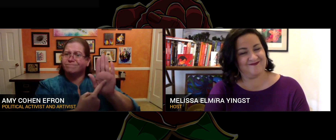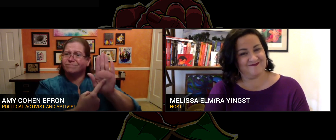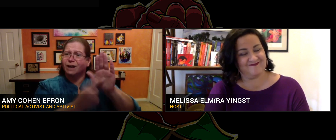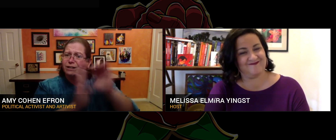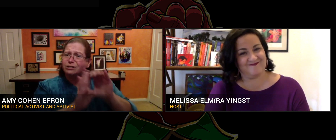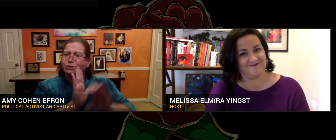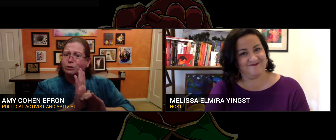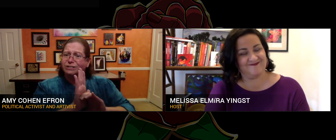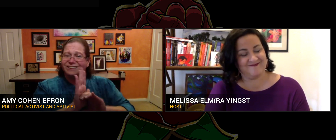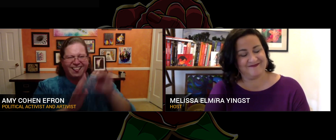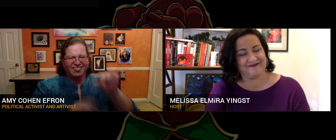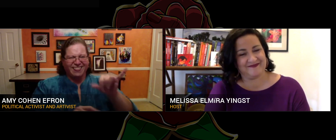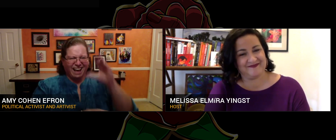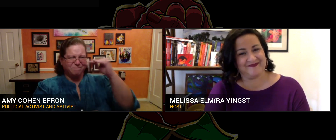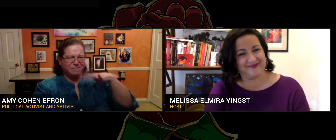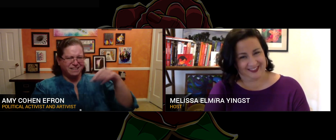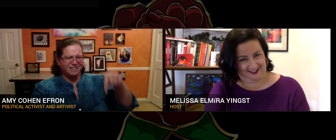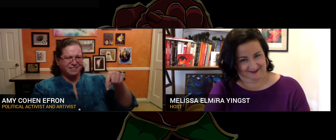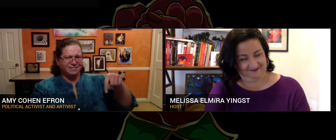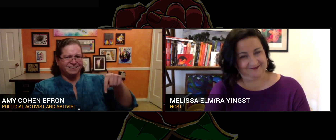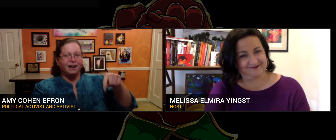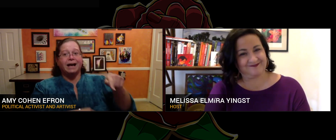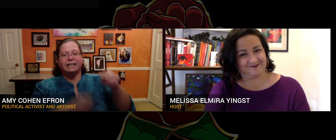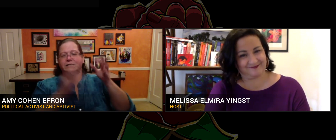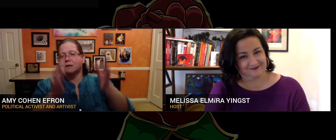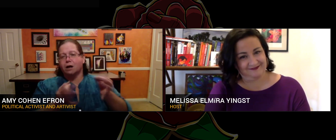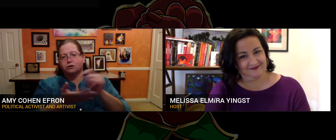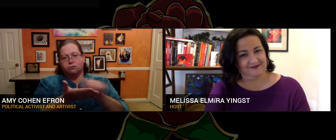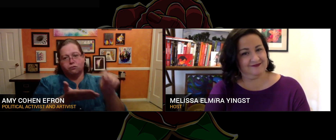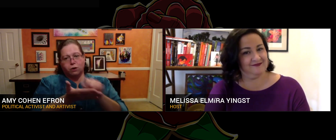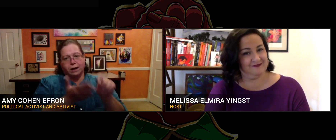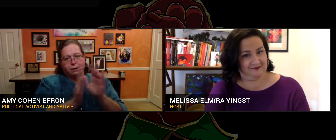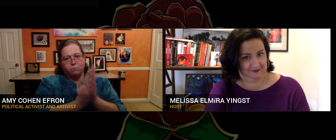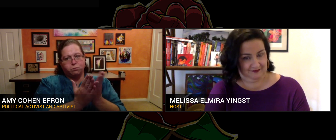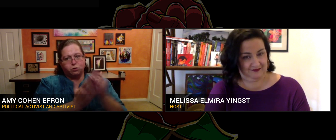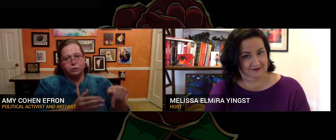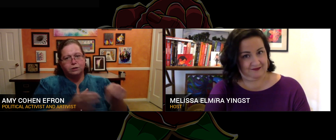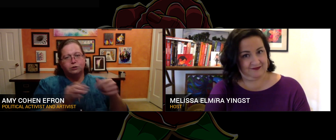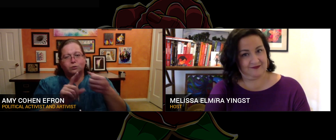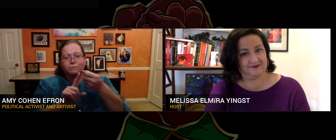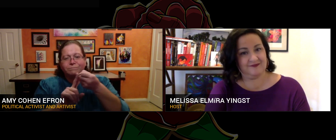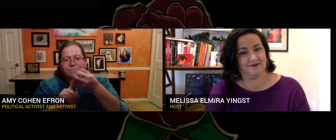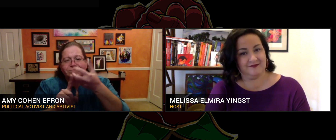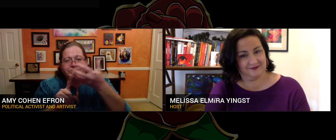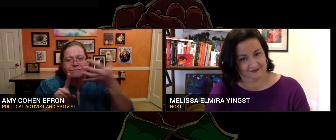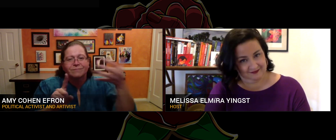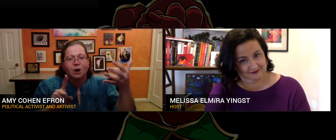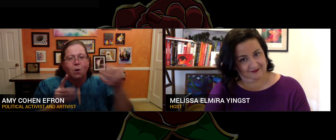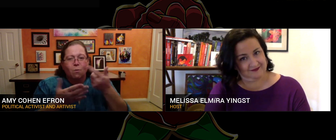and showed the Constitution. That man decided to write this book to elaborate on